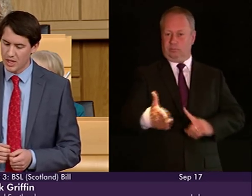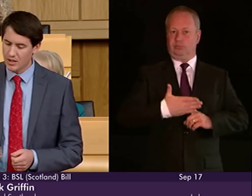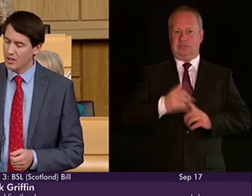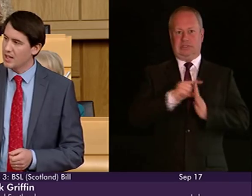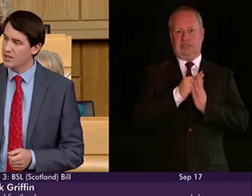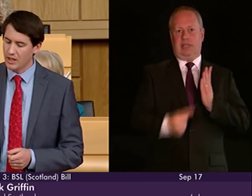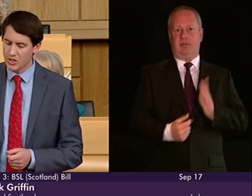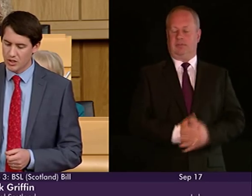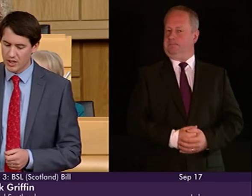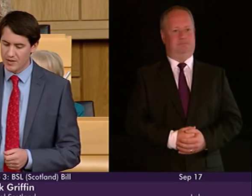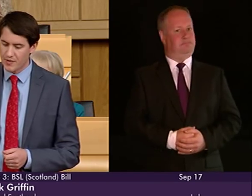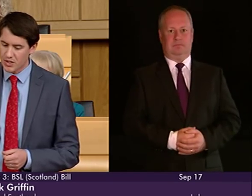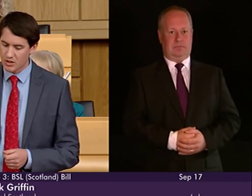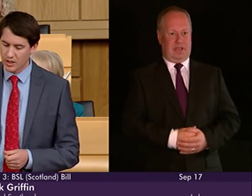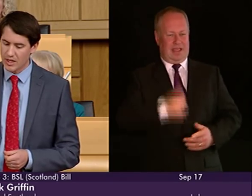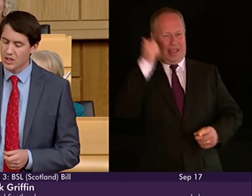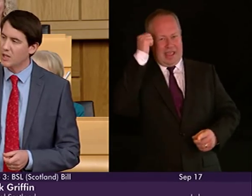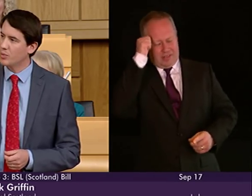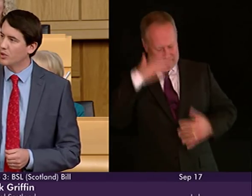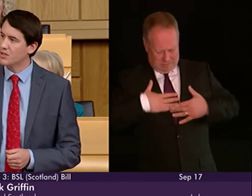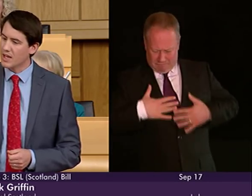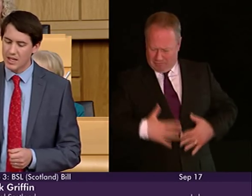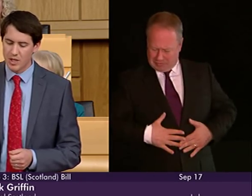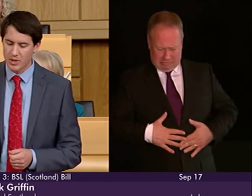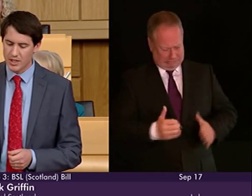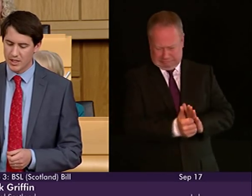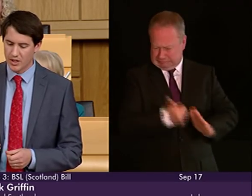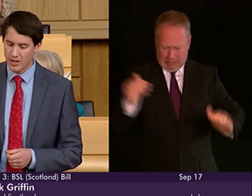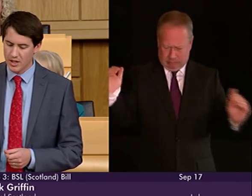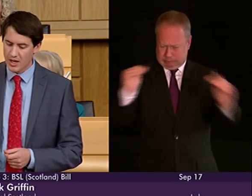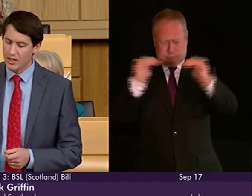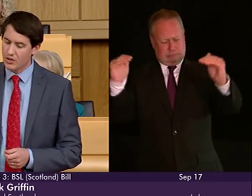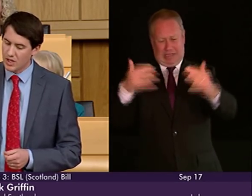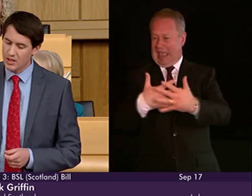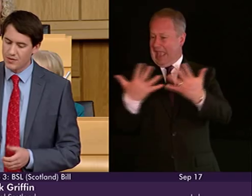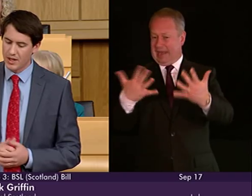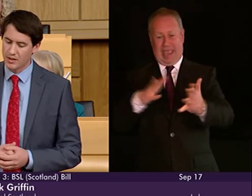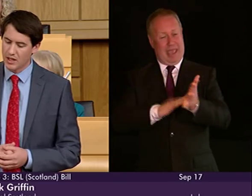they are intellectually and physically as capable as any member in here and they resent the fact